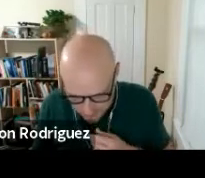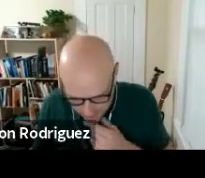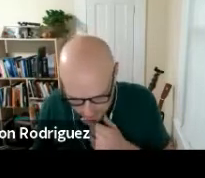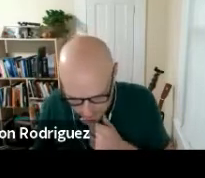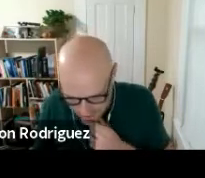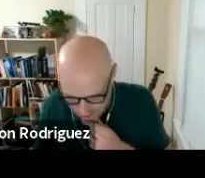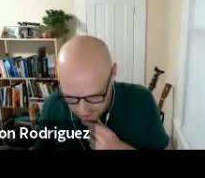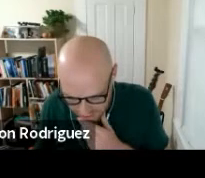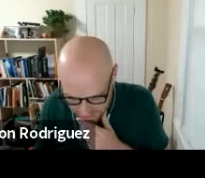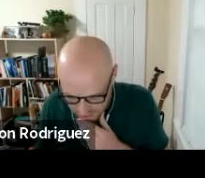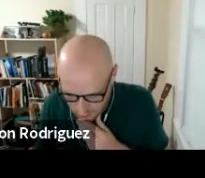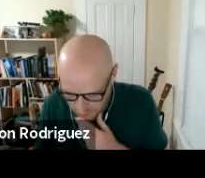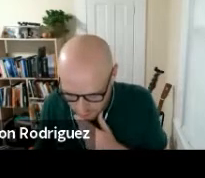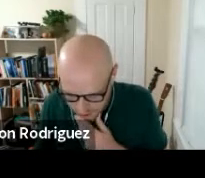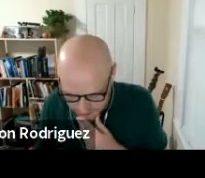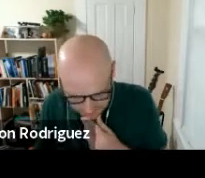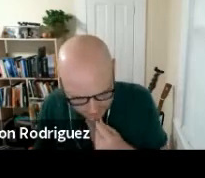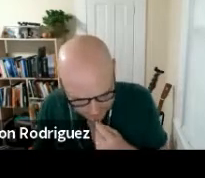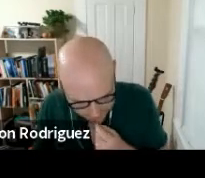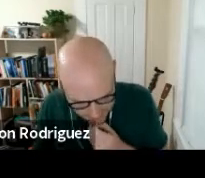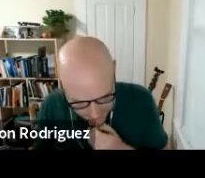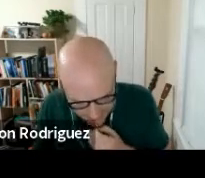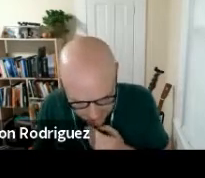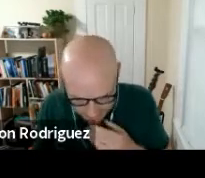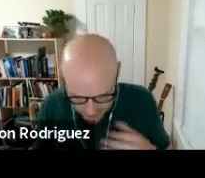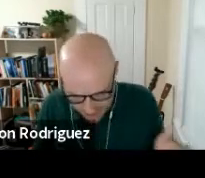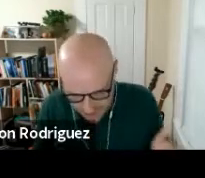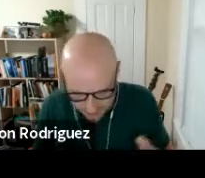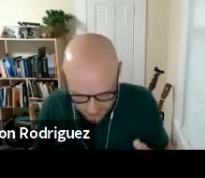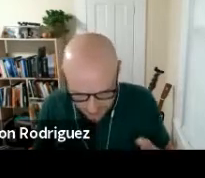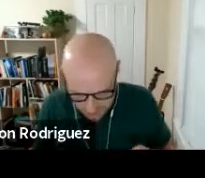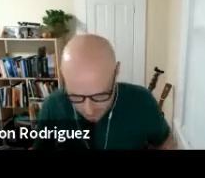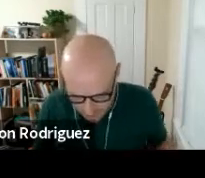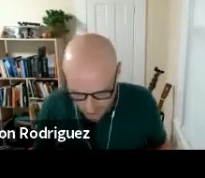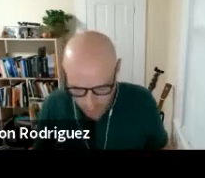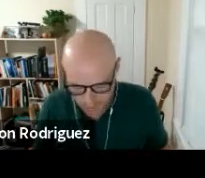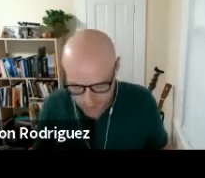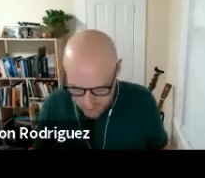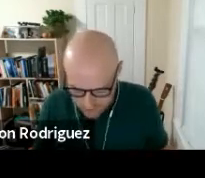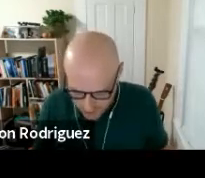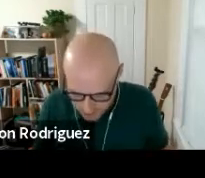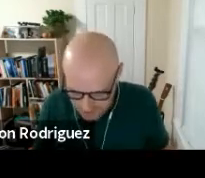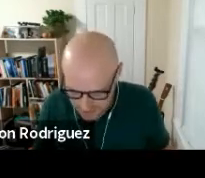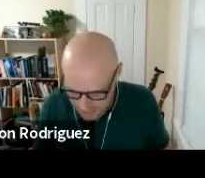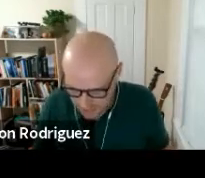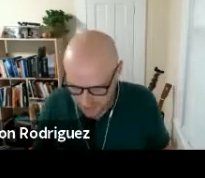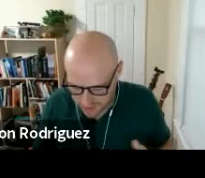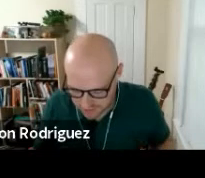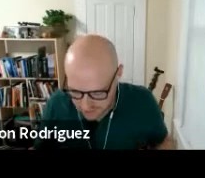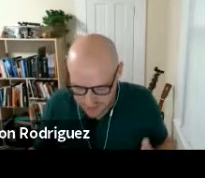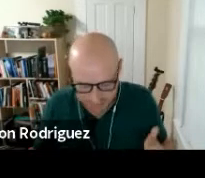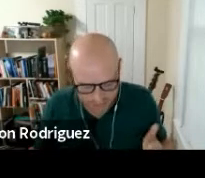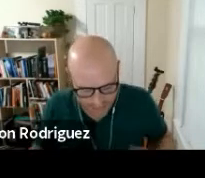triggered by touching individual coordinates. When the user touches an object on the screen the app